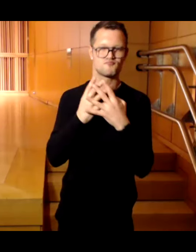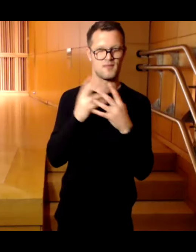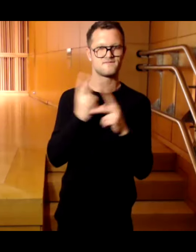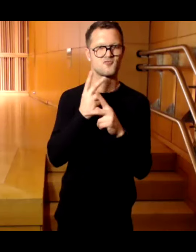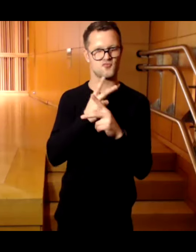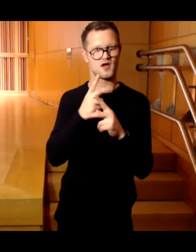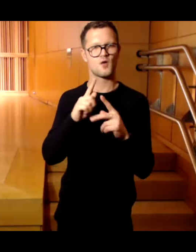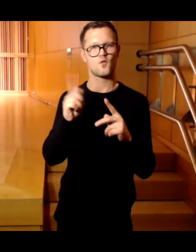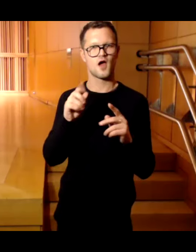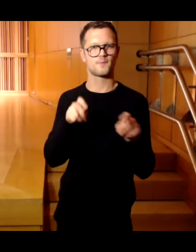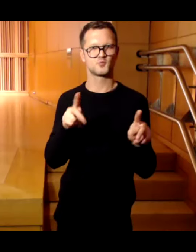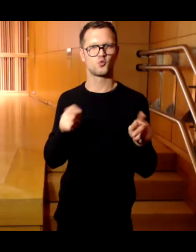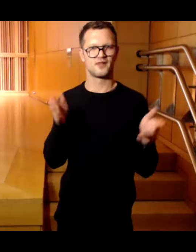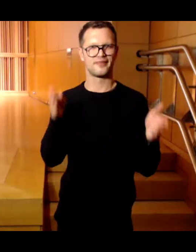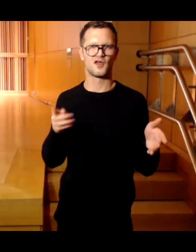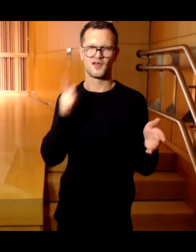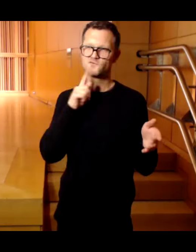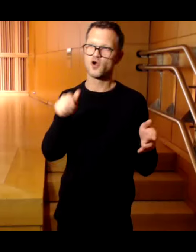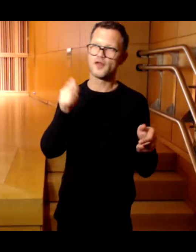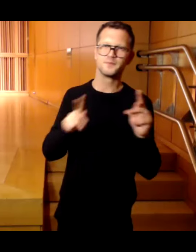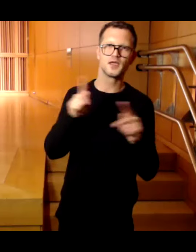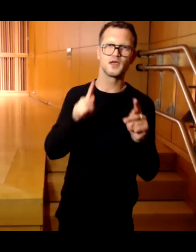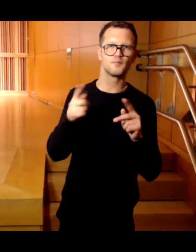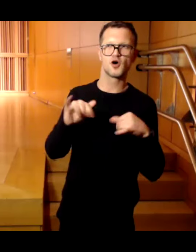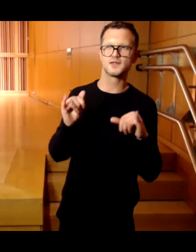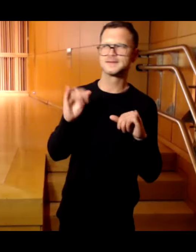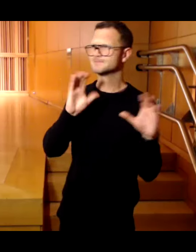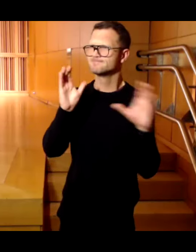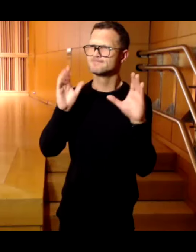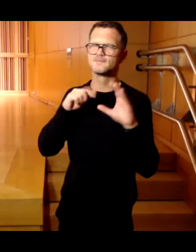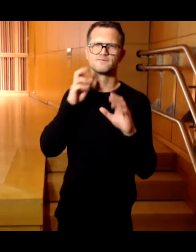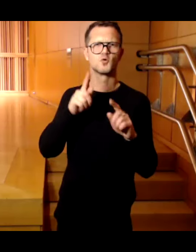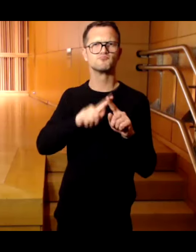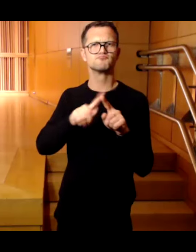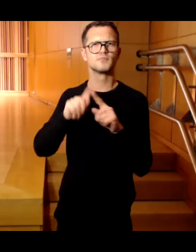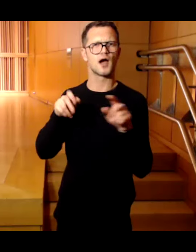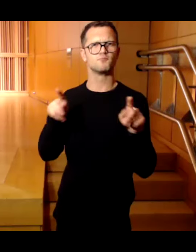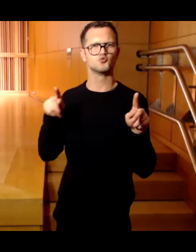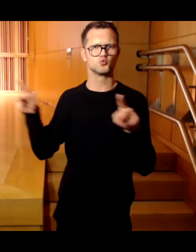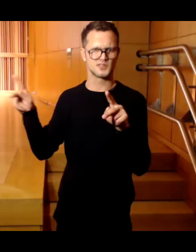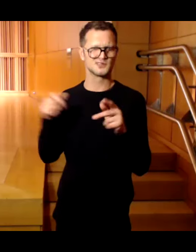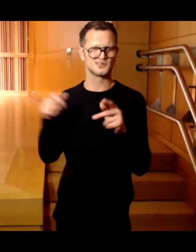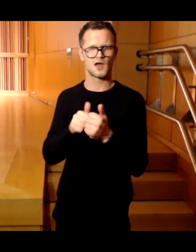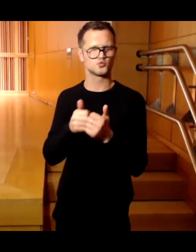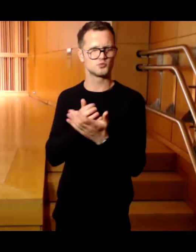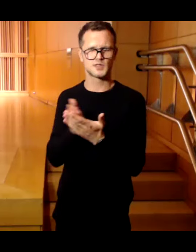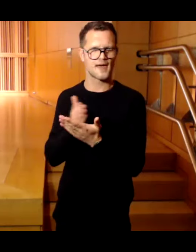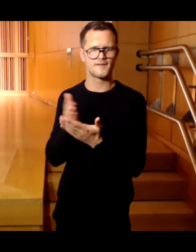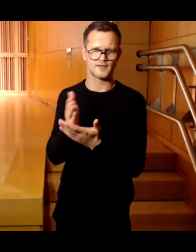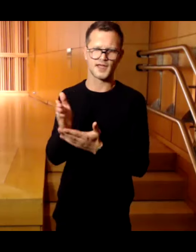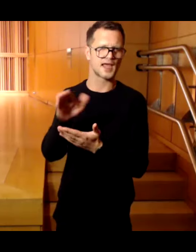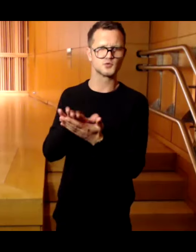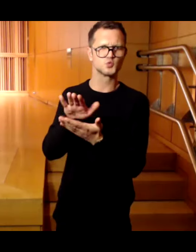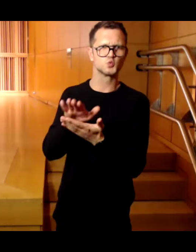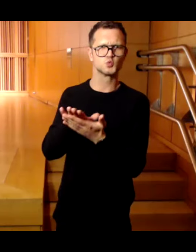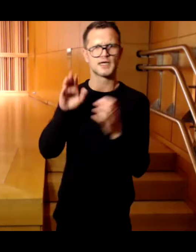Hold doors open for those who are still struggling to figure out how to navigate academia and to get access to rooms.